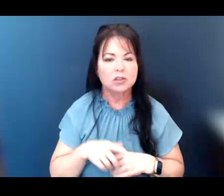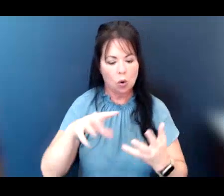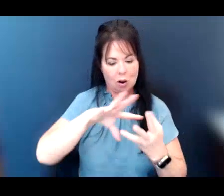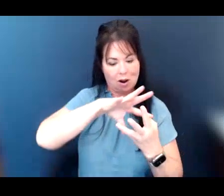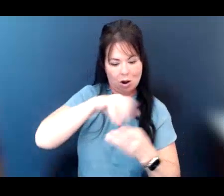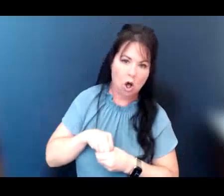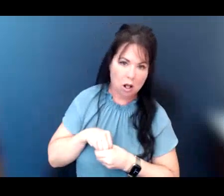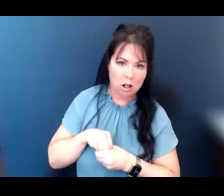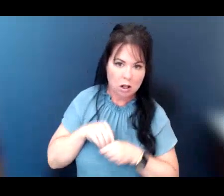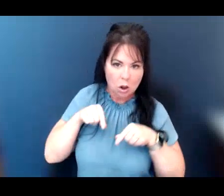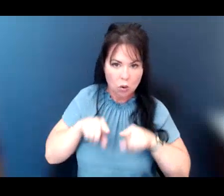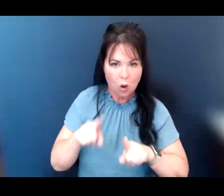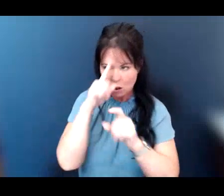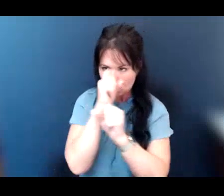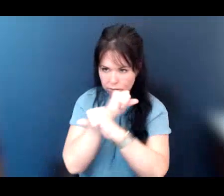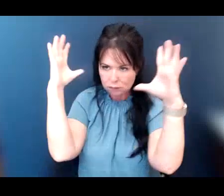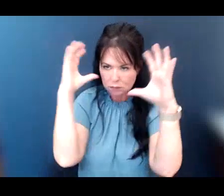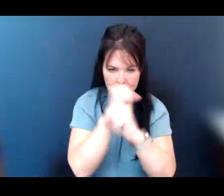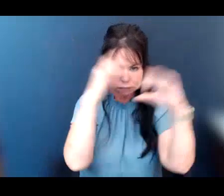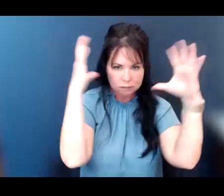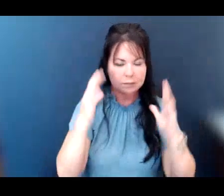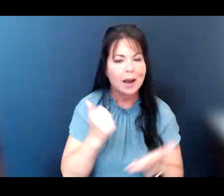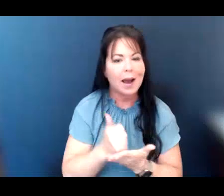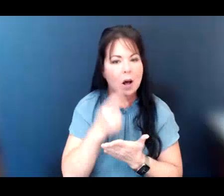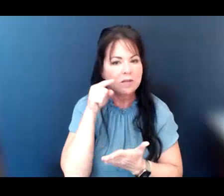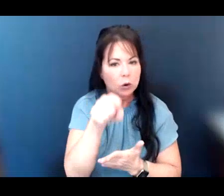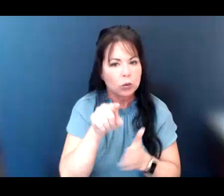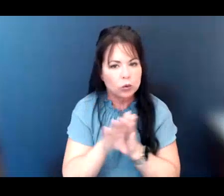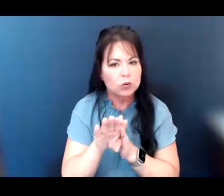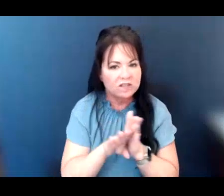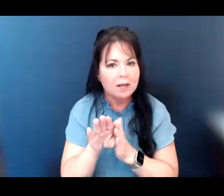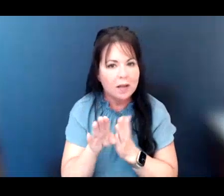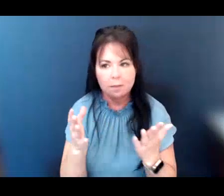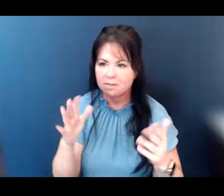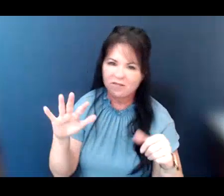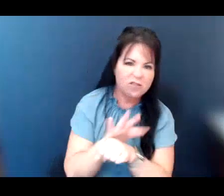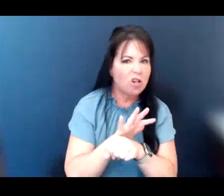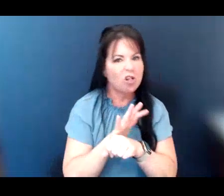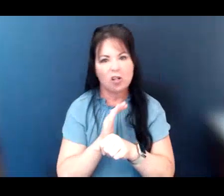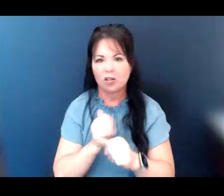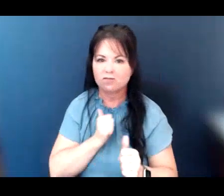I think it can really help you develop a more robust persona. The other thing that I wanted to mention